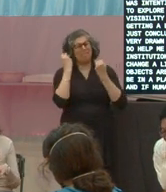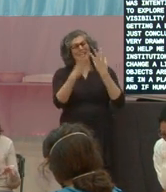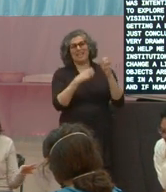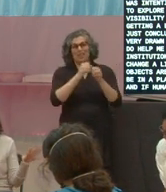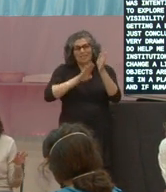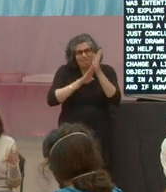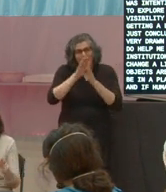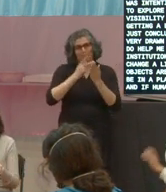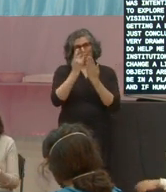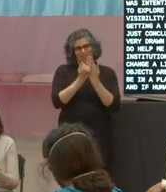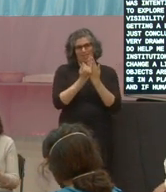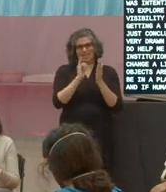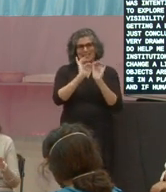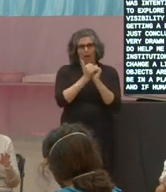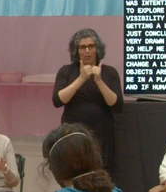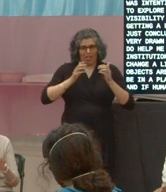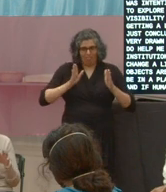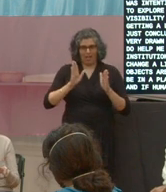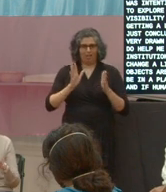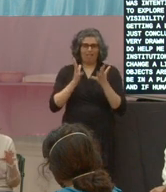this project, because I think it allowed for a lot more care to